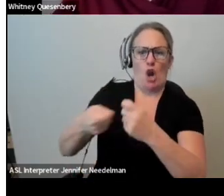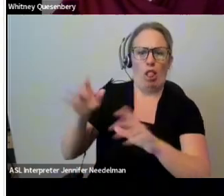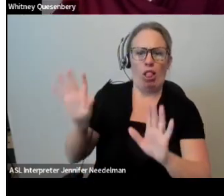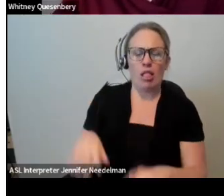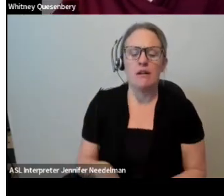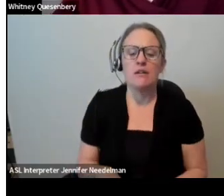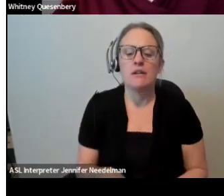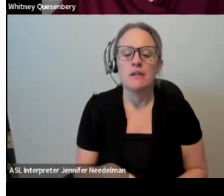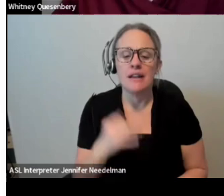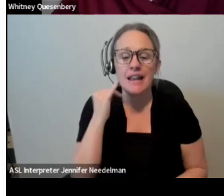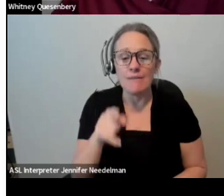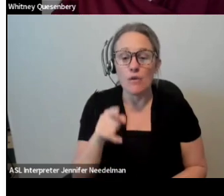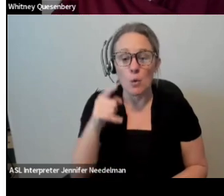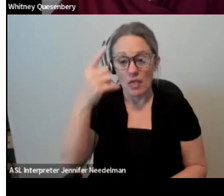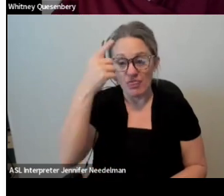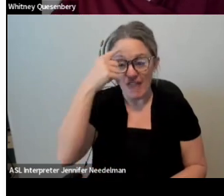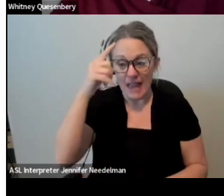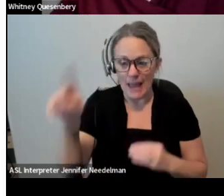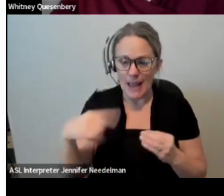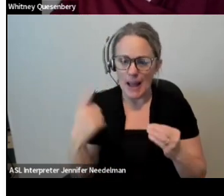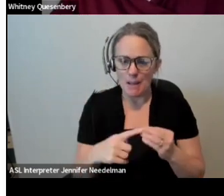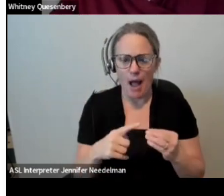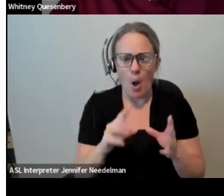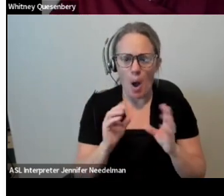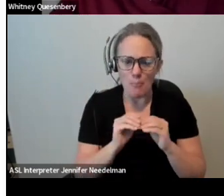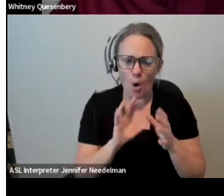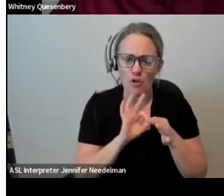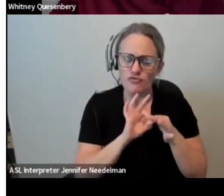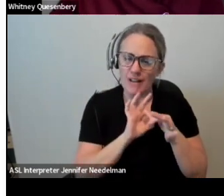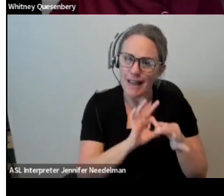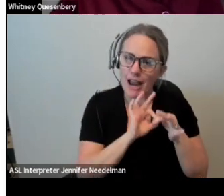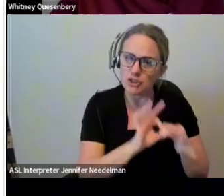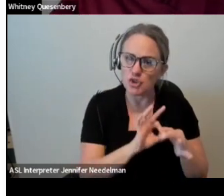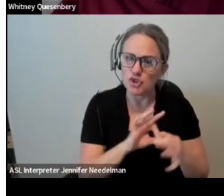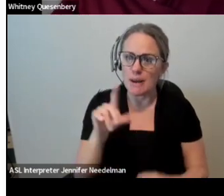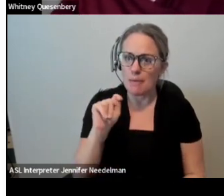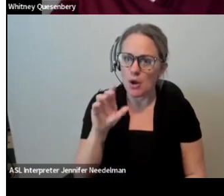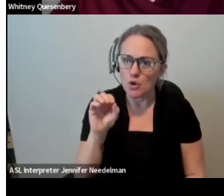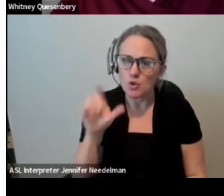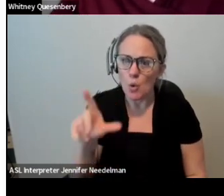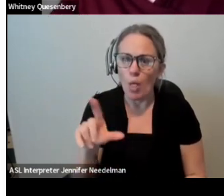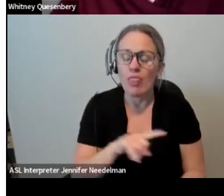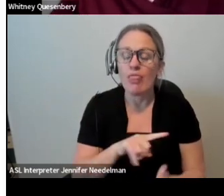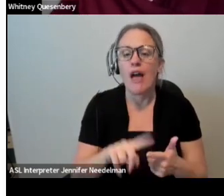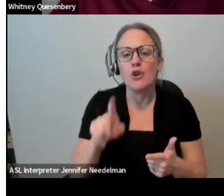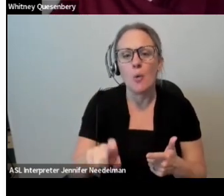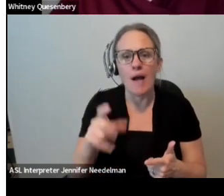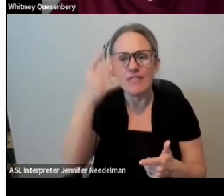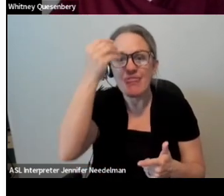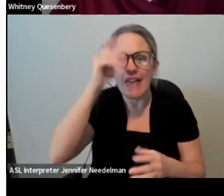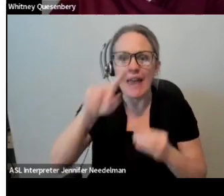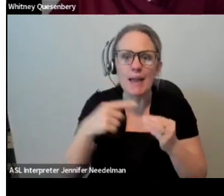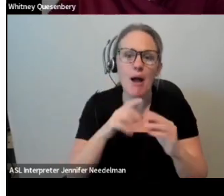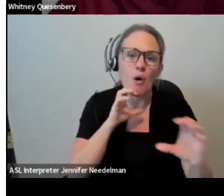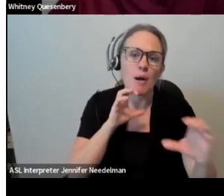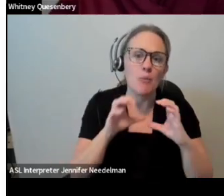If you're thinking about a more relational tool, then you're gonna wanna think about communication styles and communication needs.